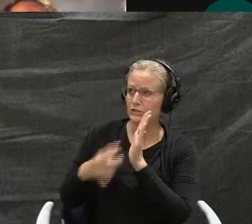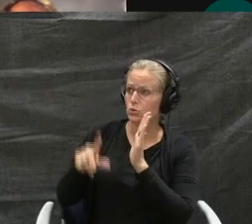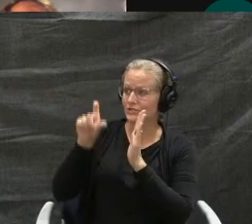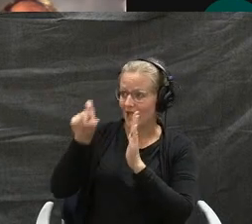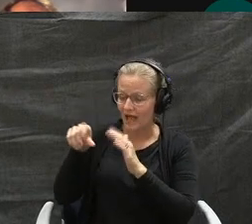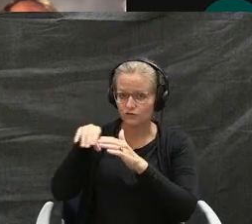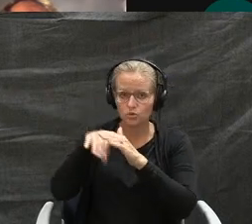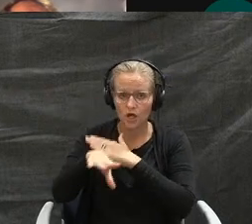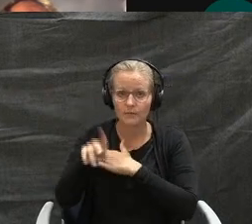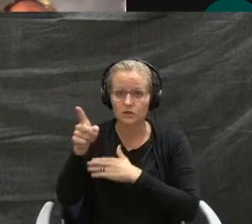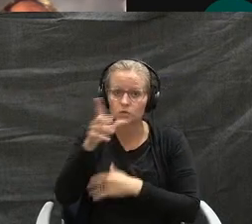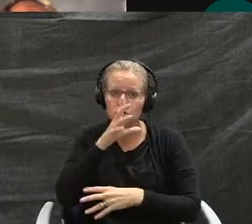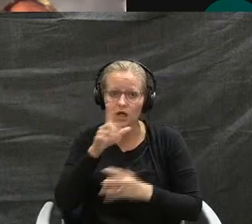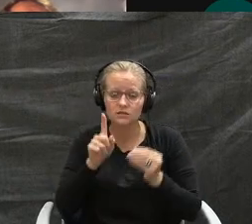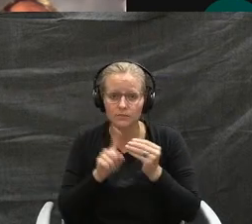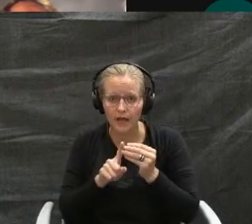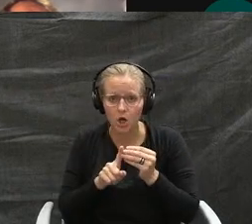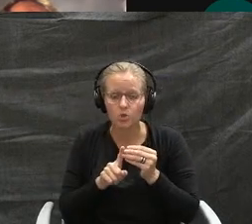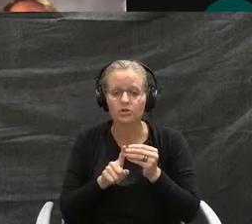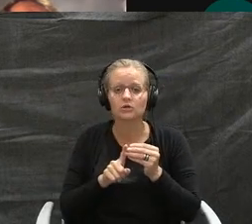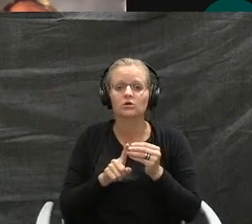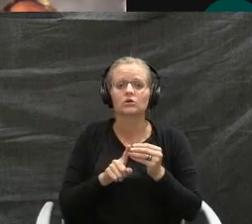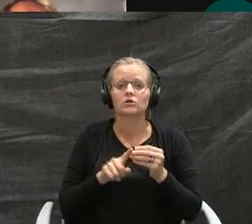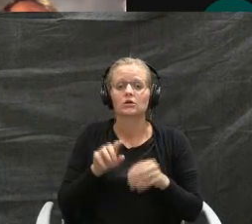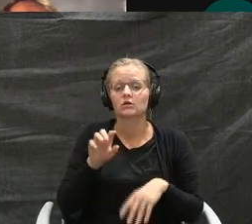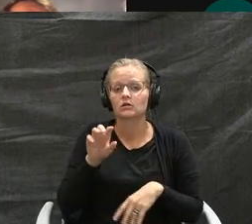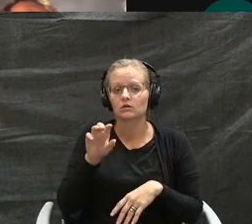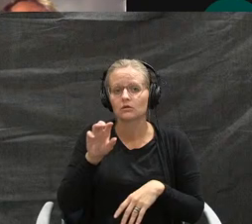metals for example. Students are not able to do that work at